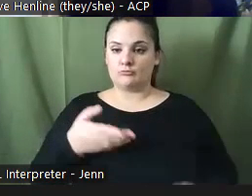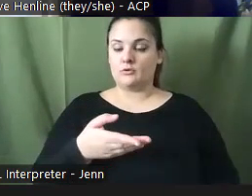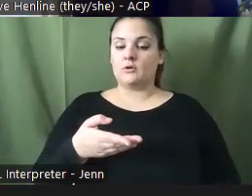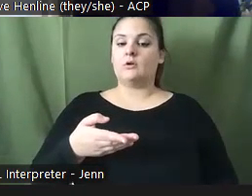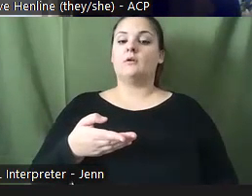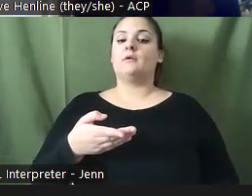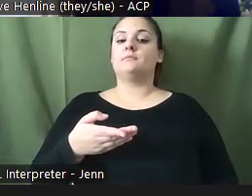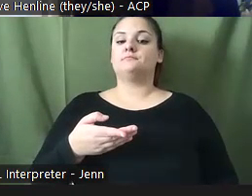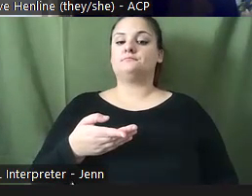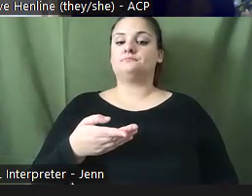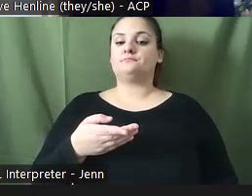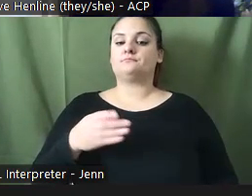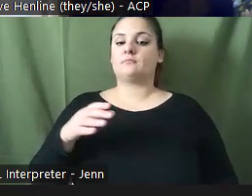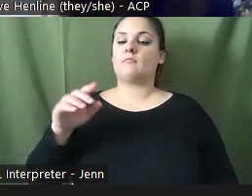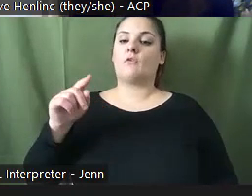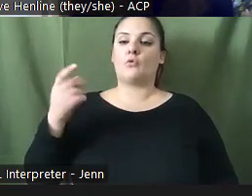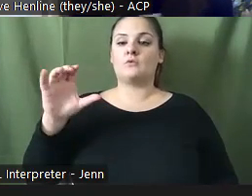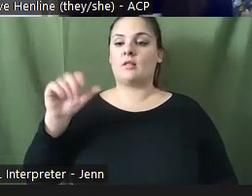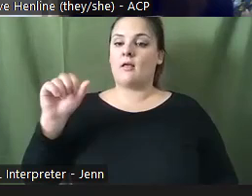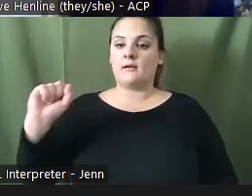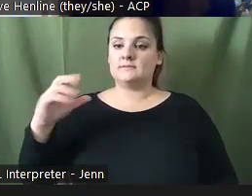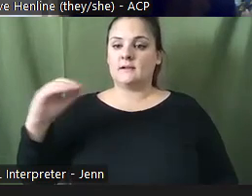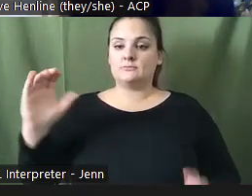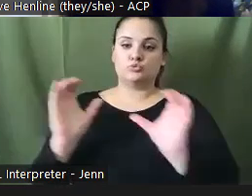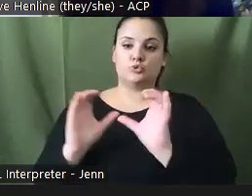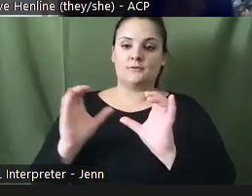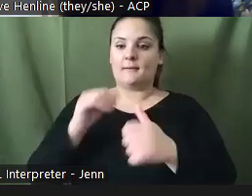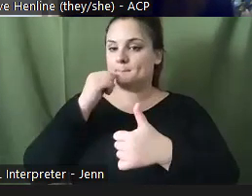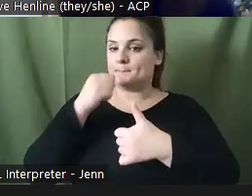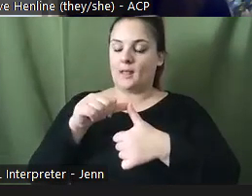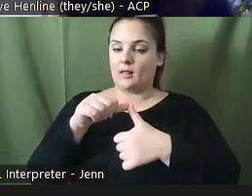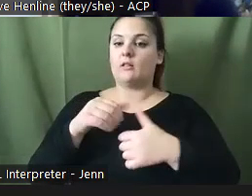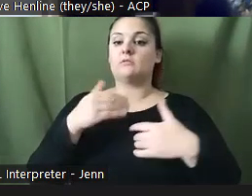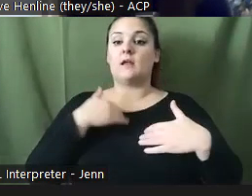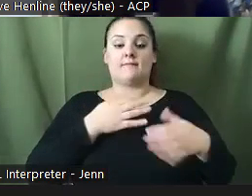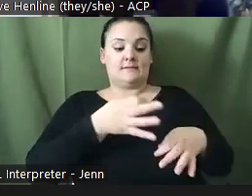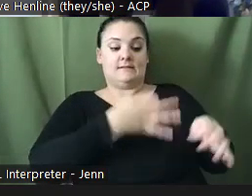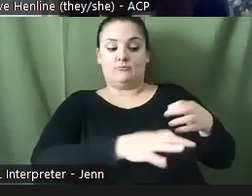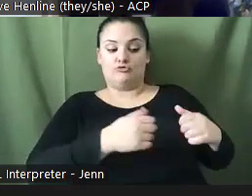class and certified mail that is addressed to the substitute address, which is the ACP office,